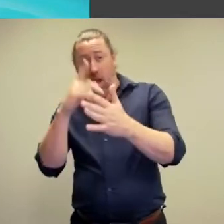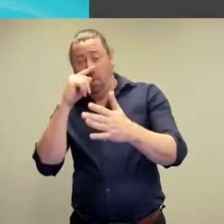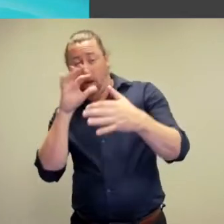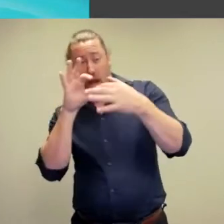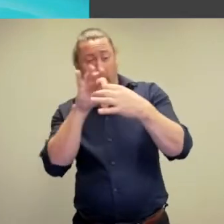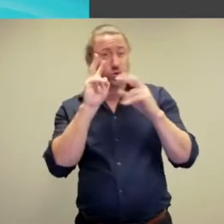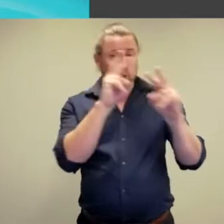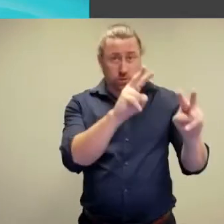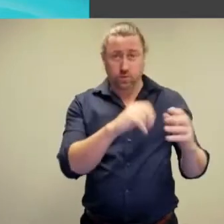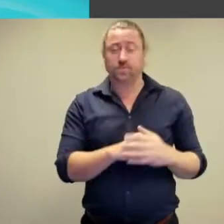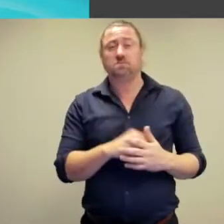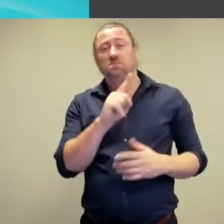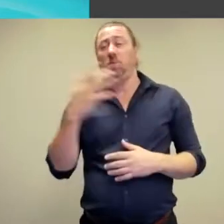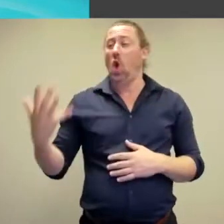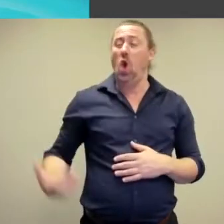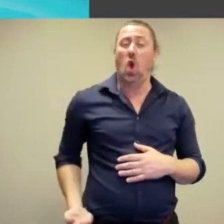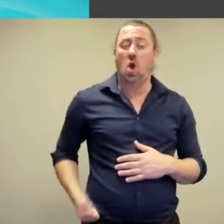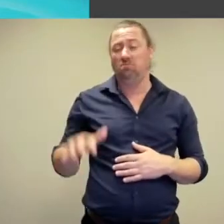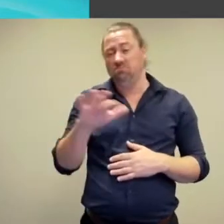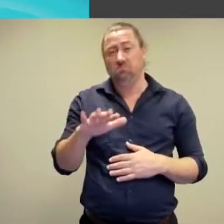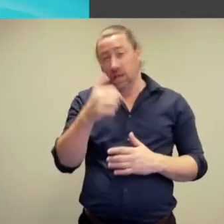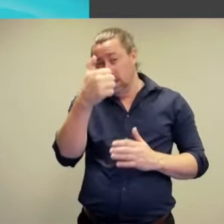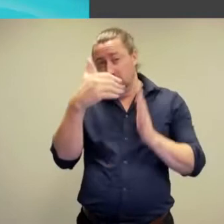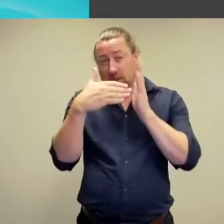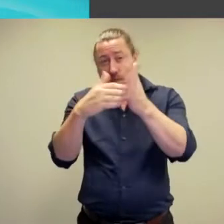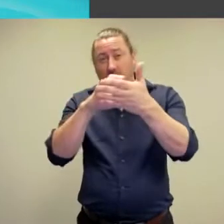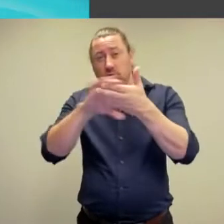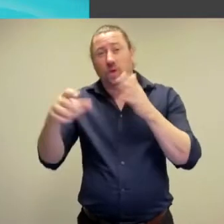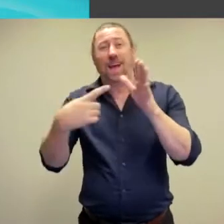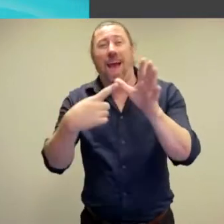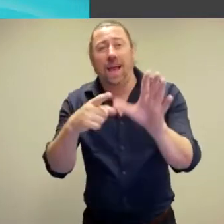and estimated earnings of over 6 million